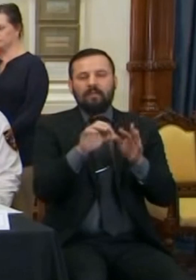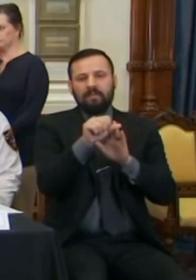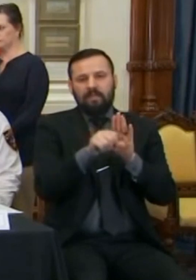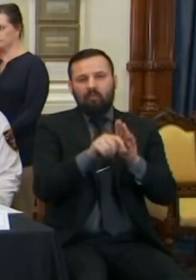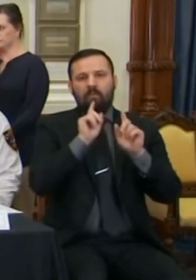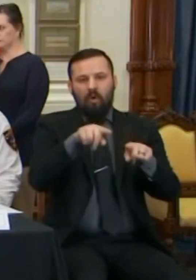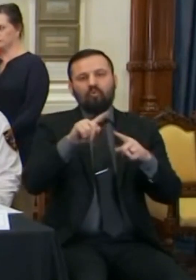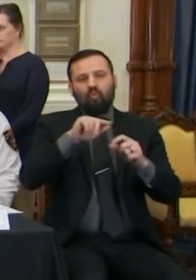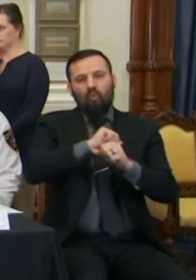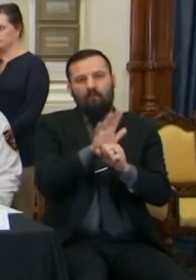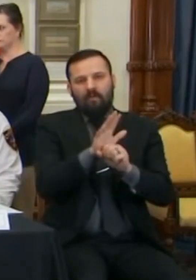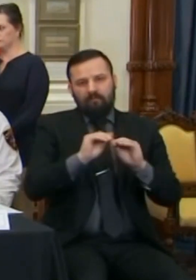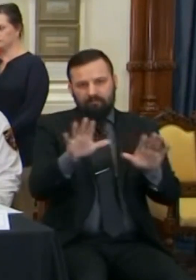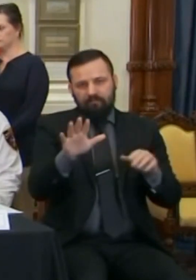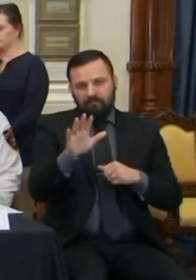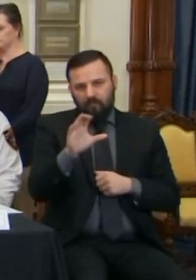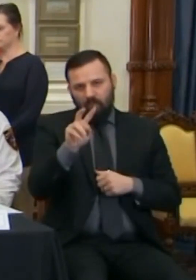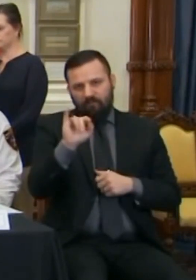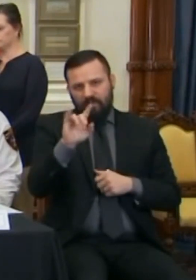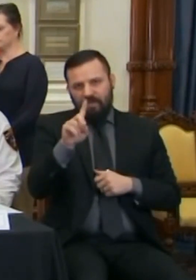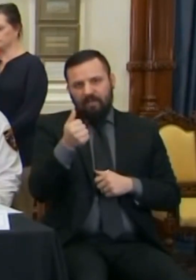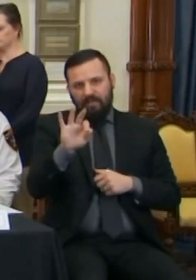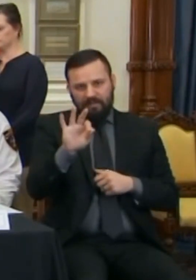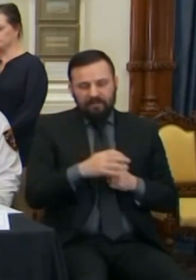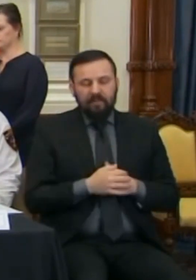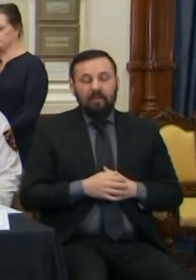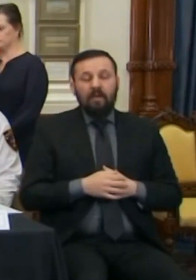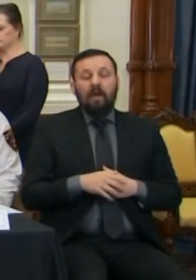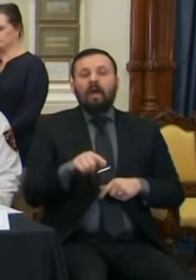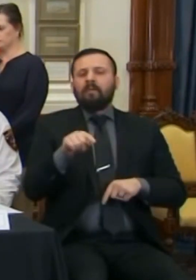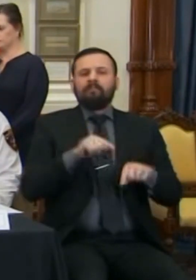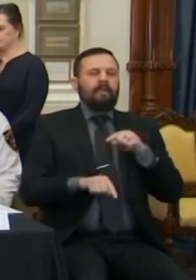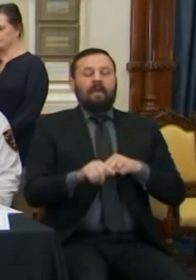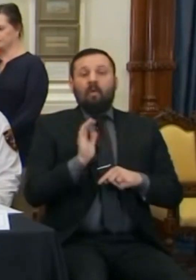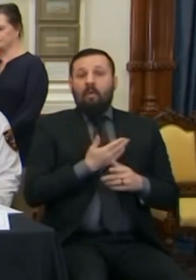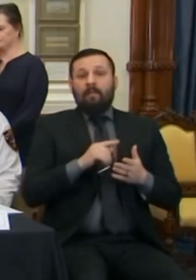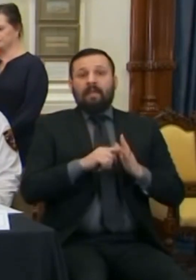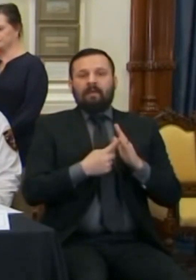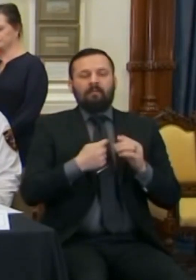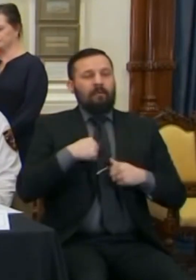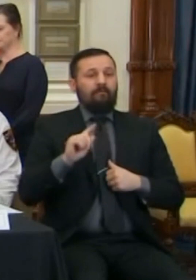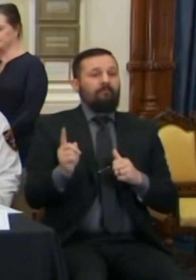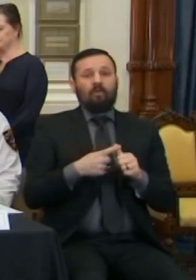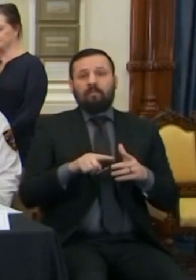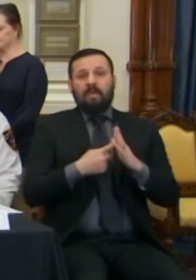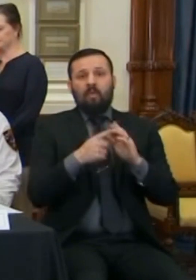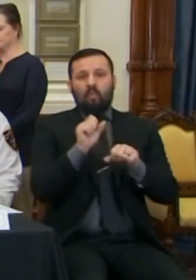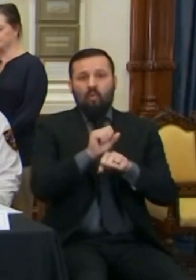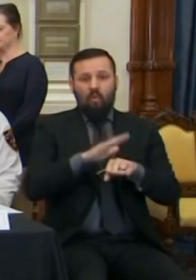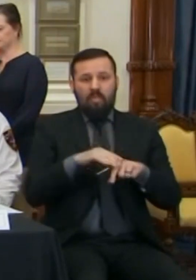at 19 going back from our very beginning I first began working on this in